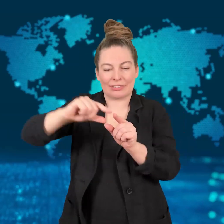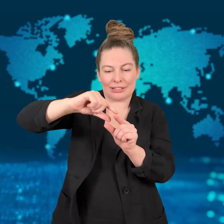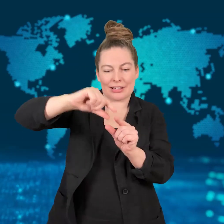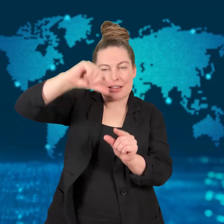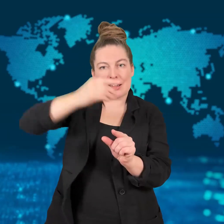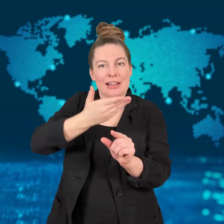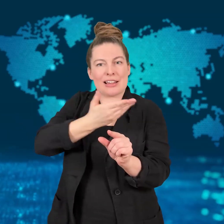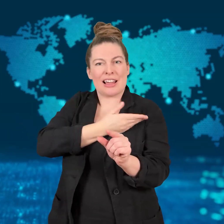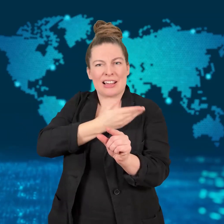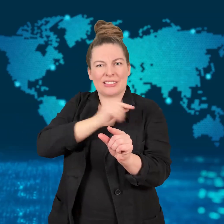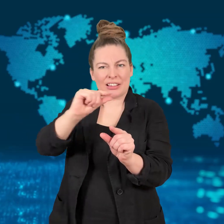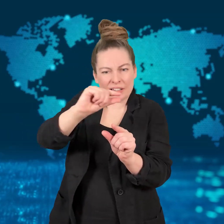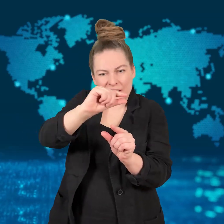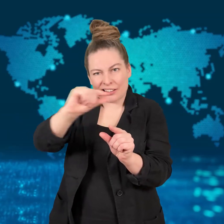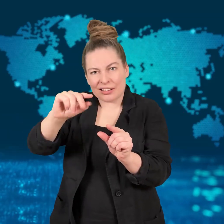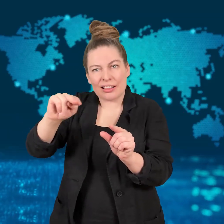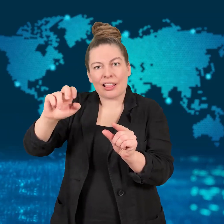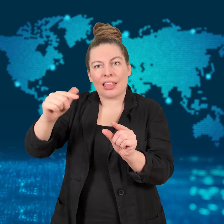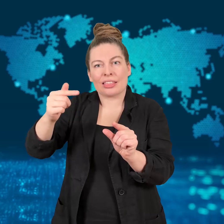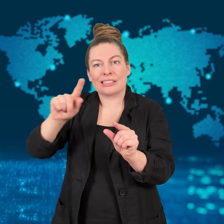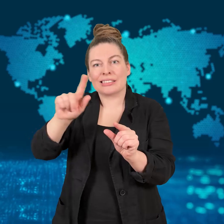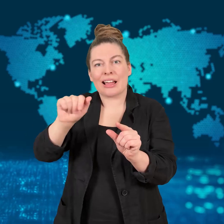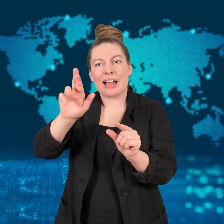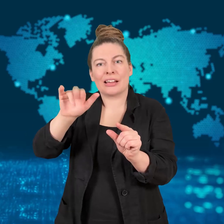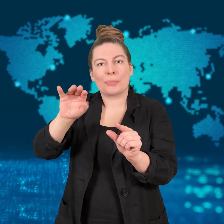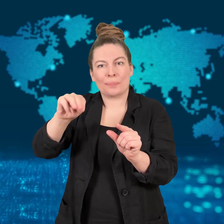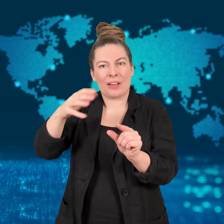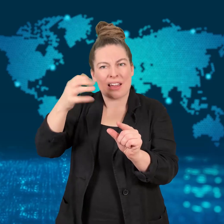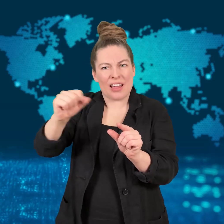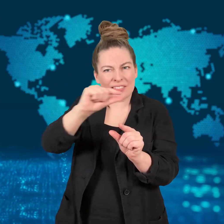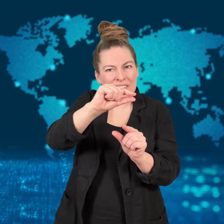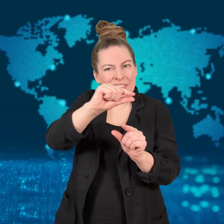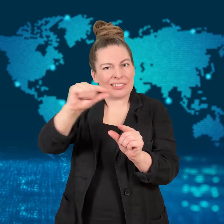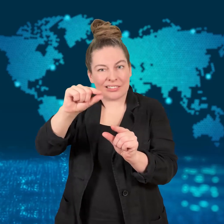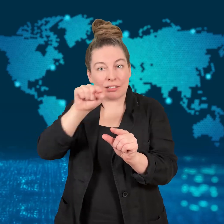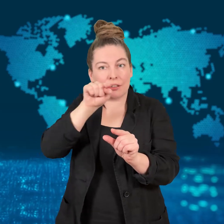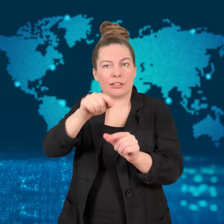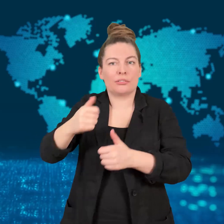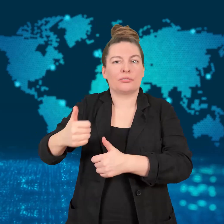and Israel has already withdrawn from Netzarim Corridor,